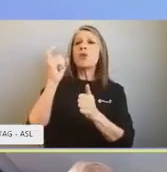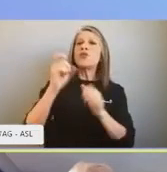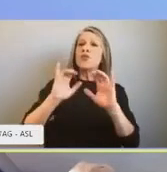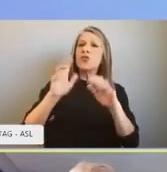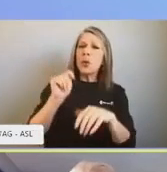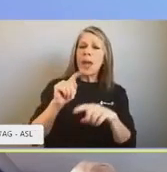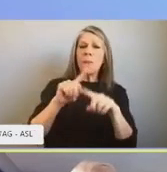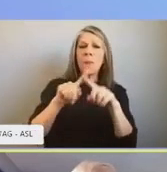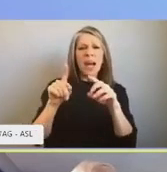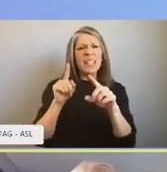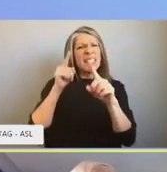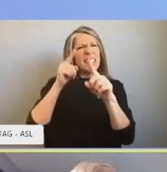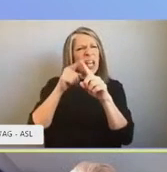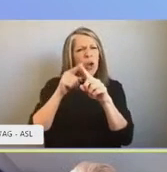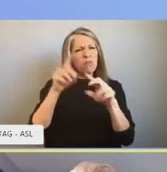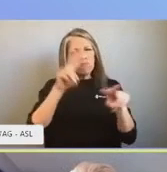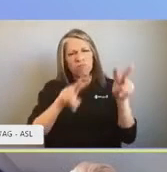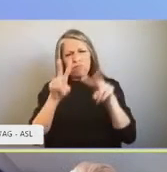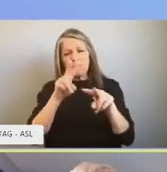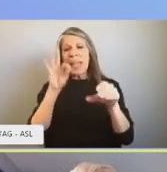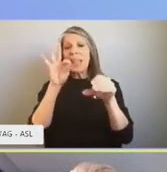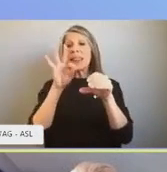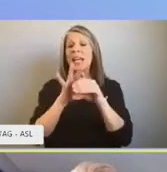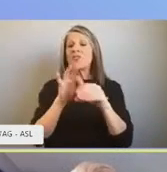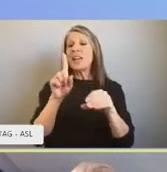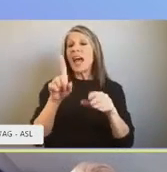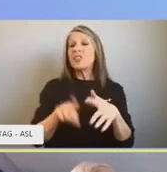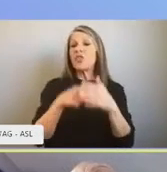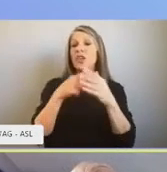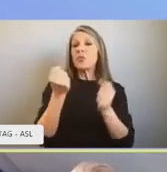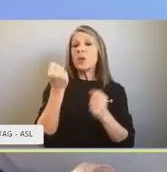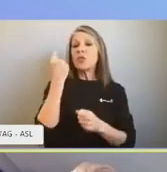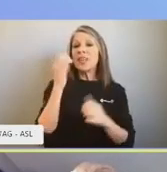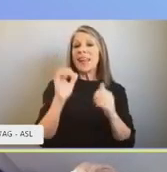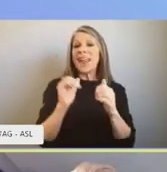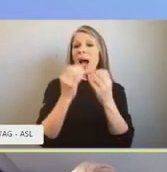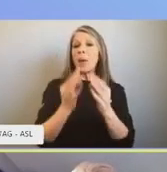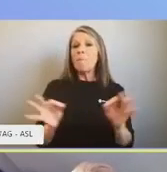great thing and everybody ought to do it and it ought to be there, but it wasn't until